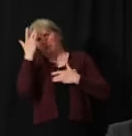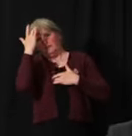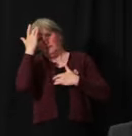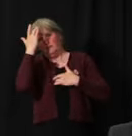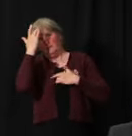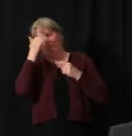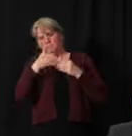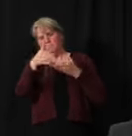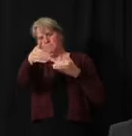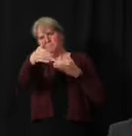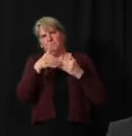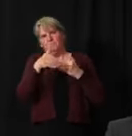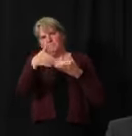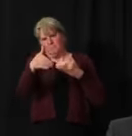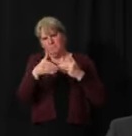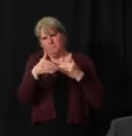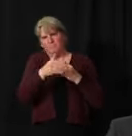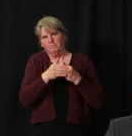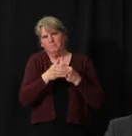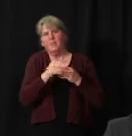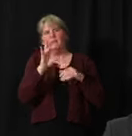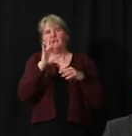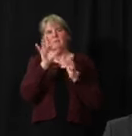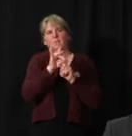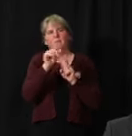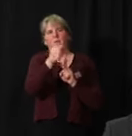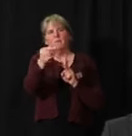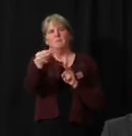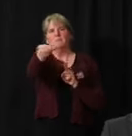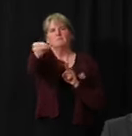the time between when a person is exposed and when they become